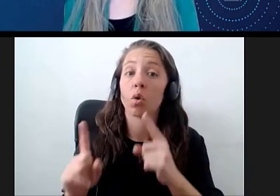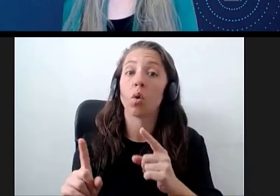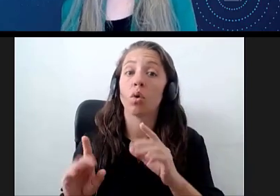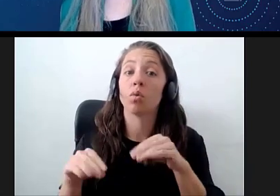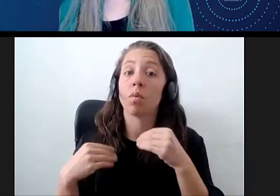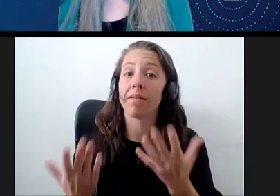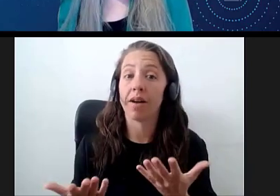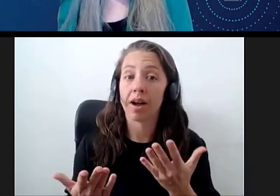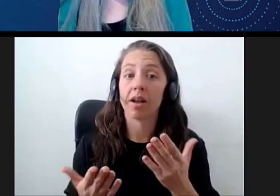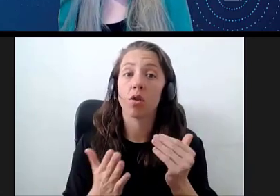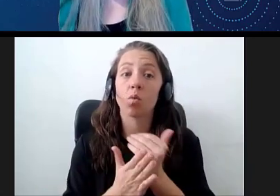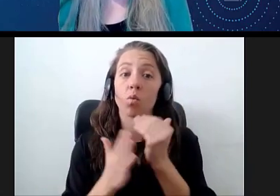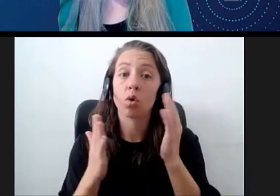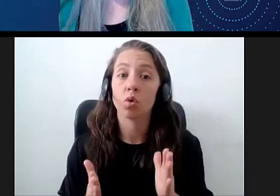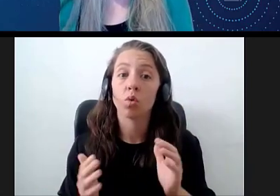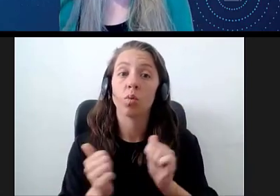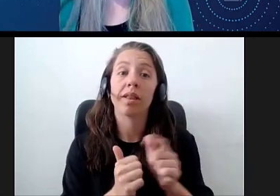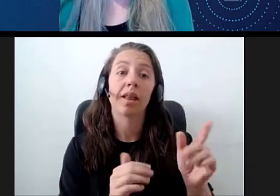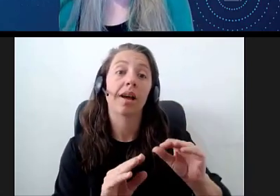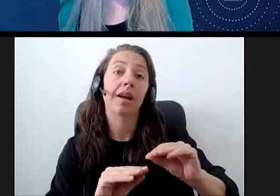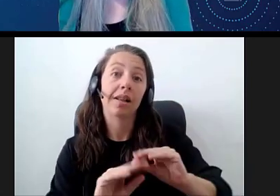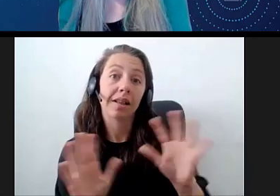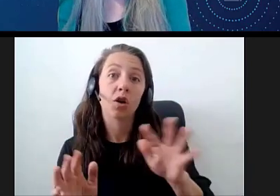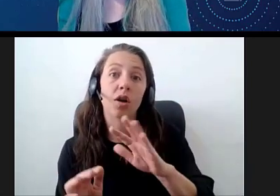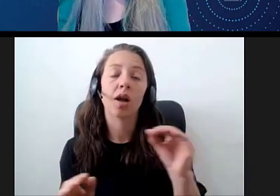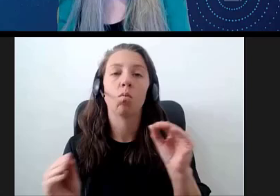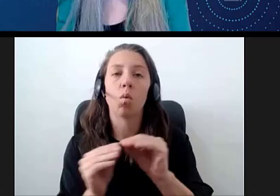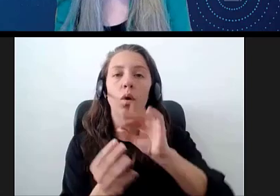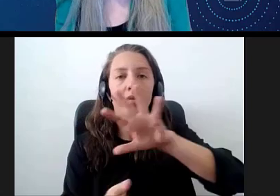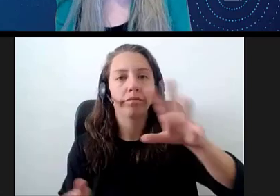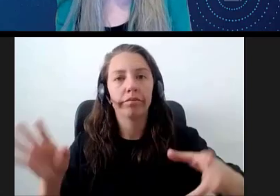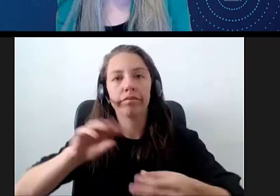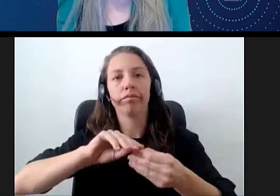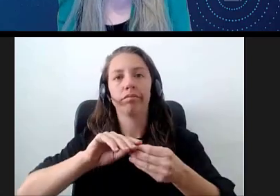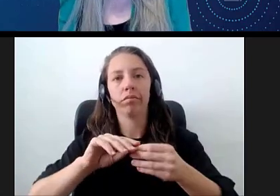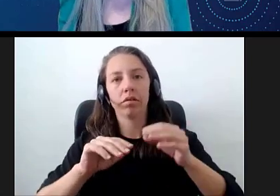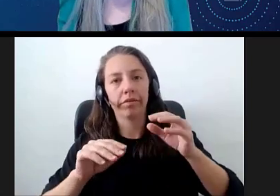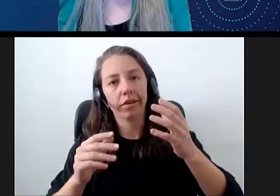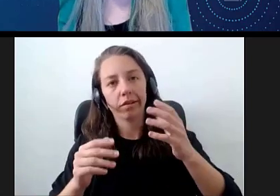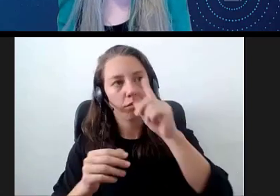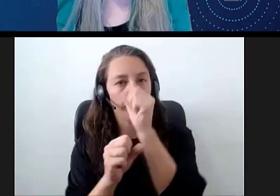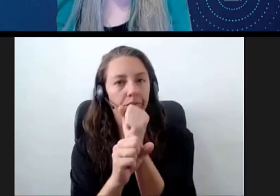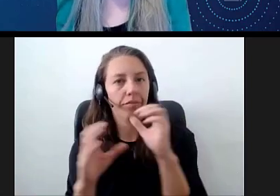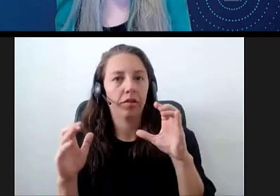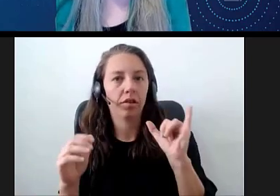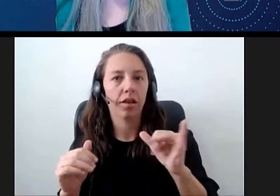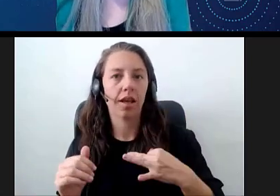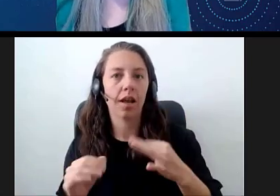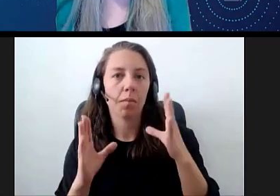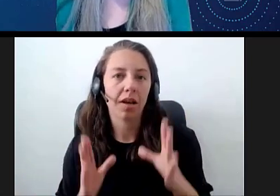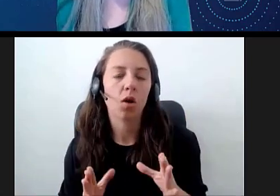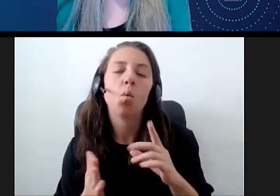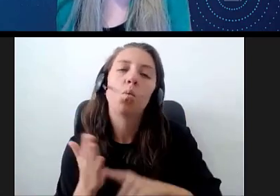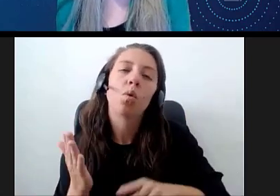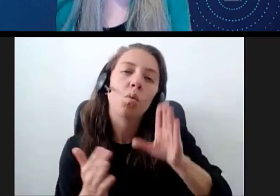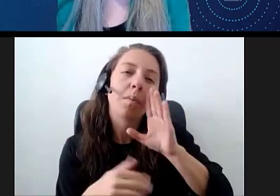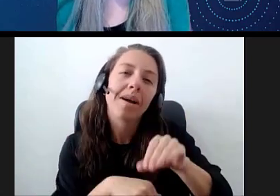and more comprehensive picture of the candidate. What applications are going to be actually affected by this change? Megan Columbus Yeah, that's exactly right.